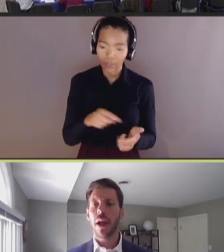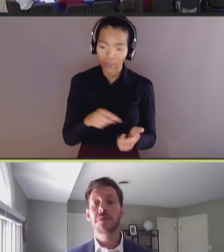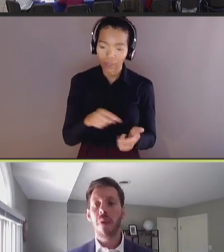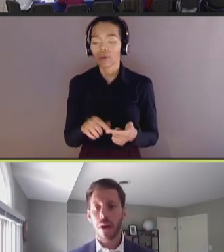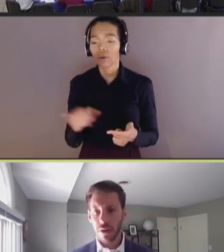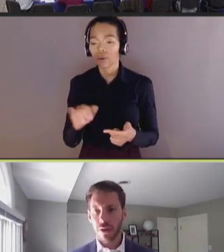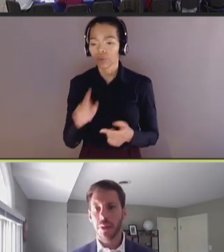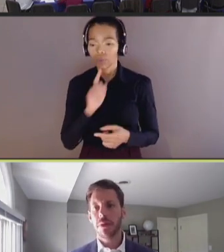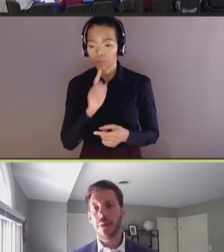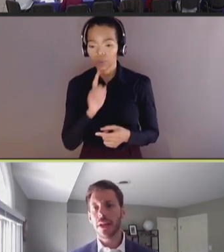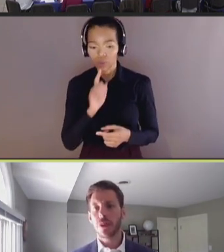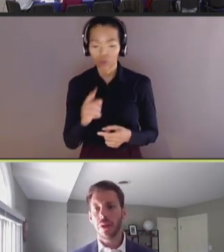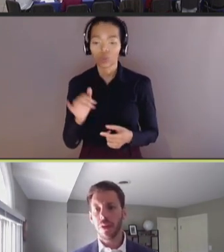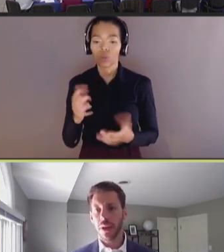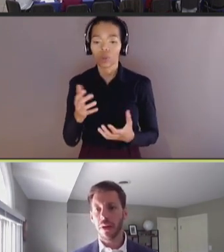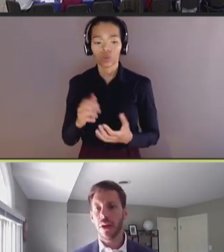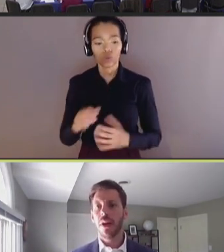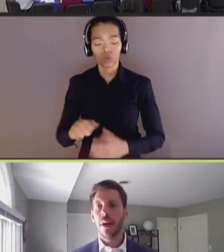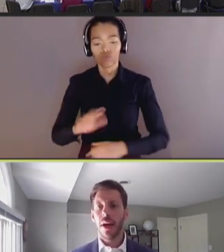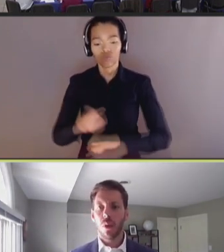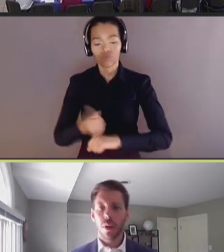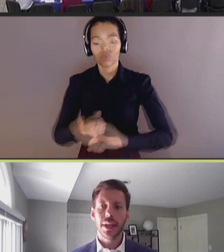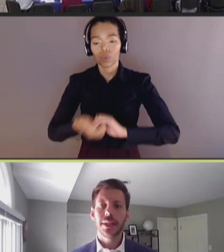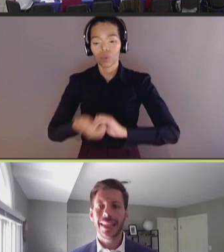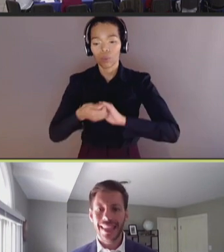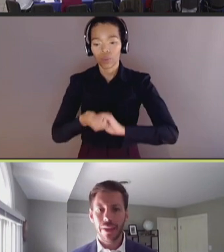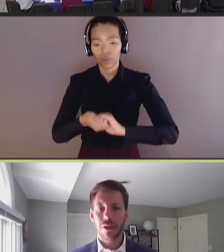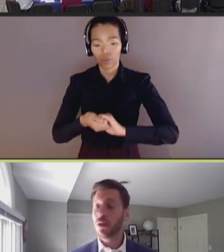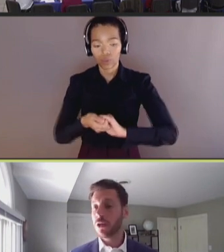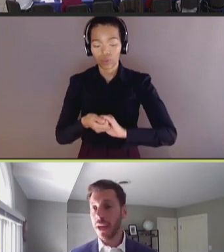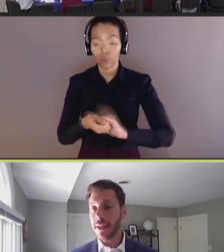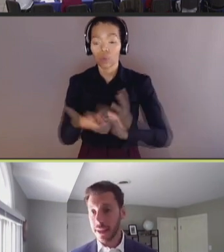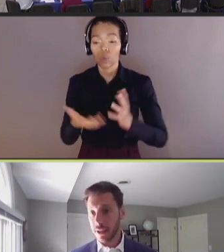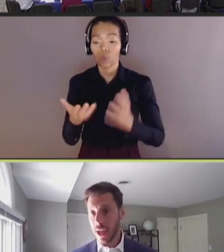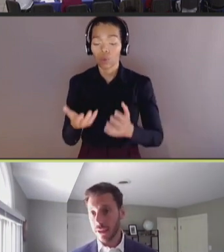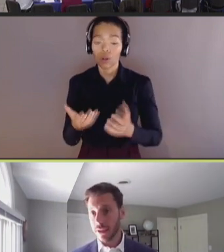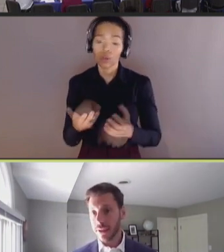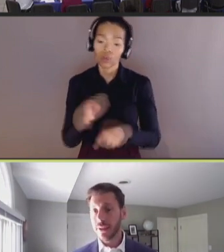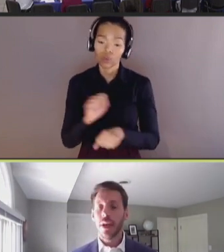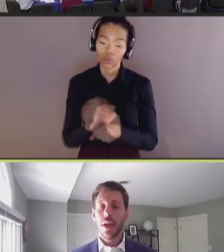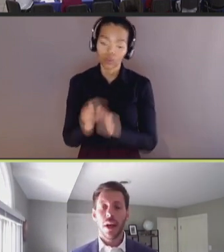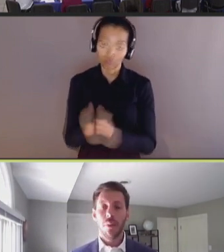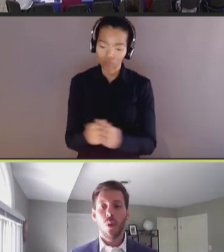on this partnership to make sure that we are working together to address these challenges.